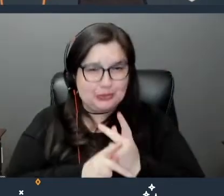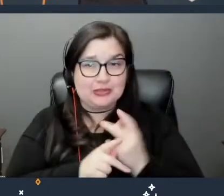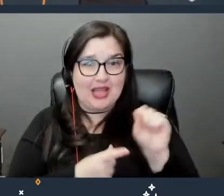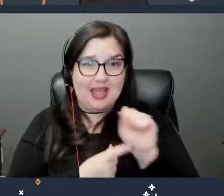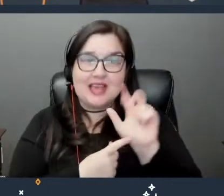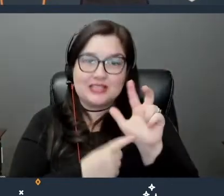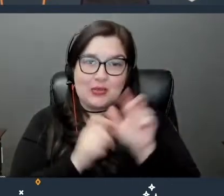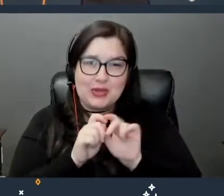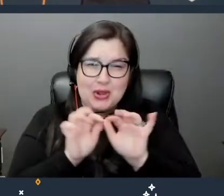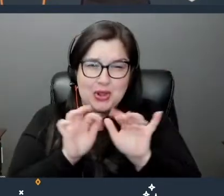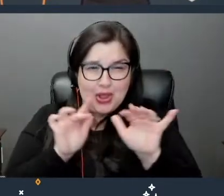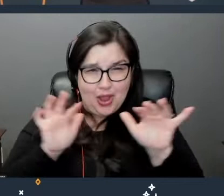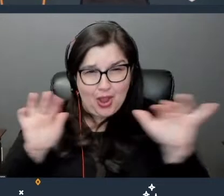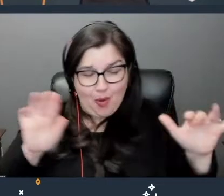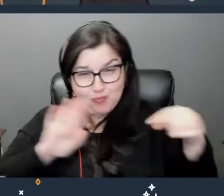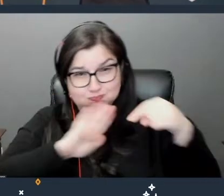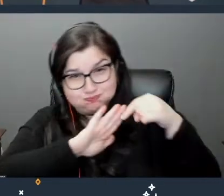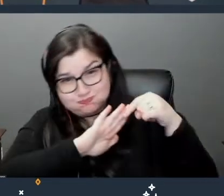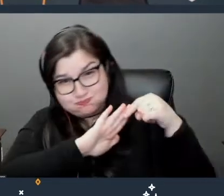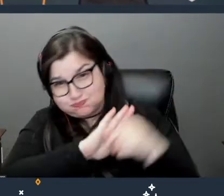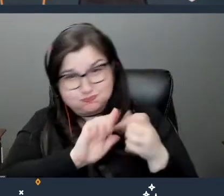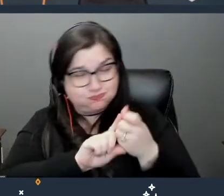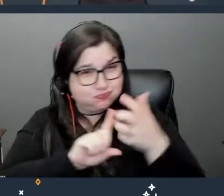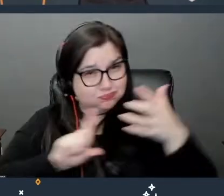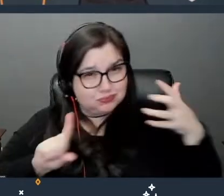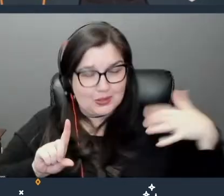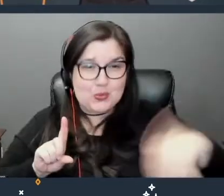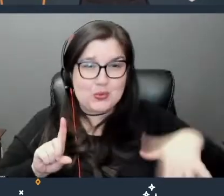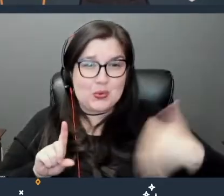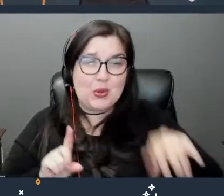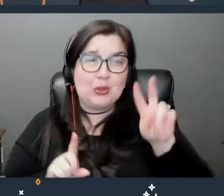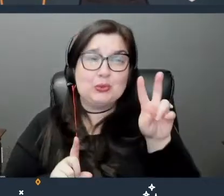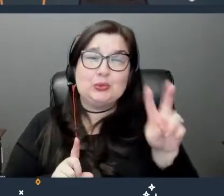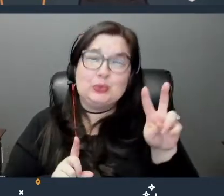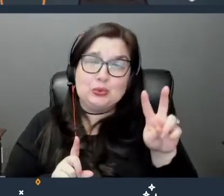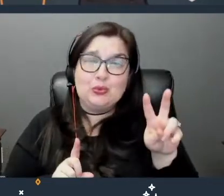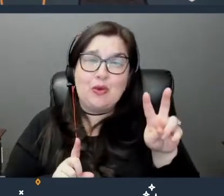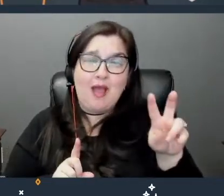Actually, today we store more than 200 trillion objects. We have processed more than